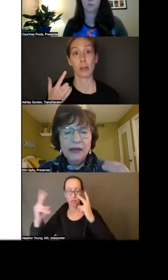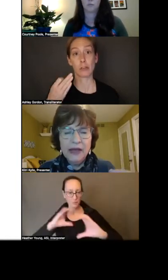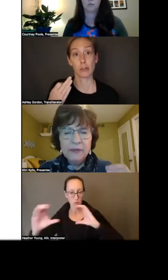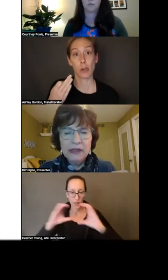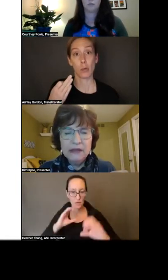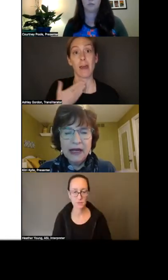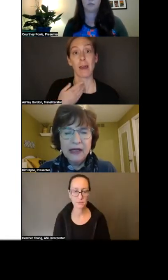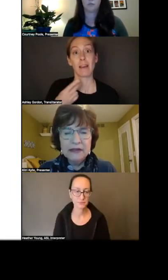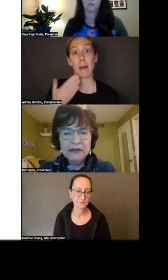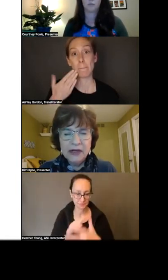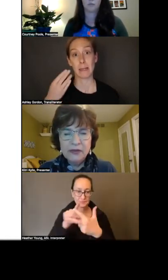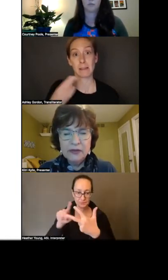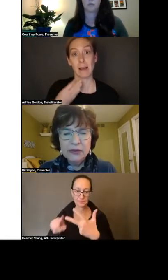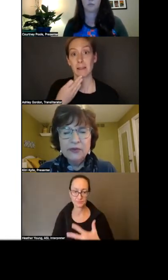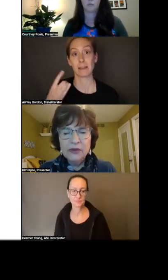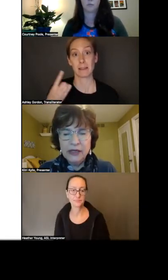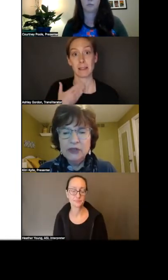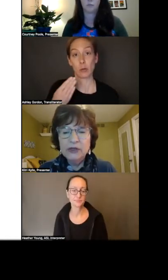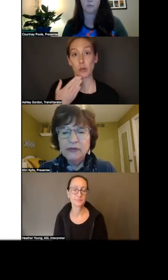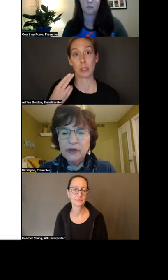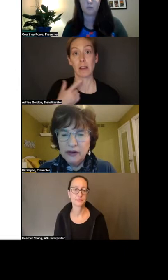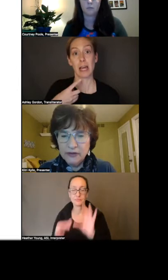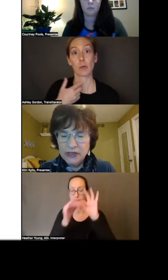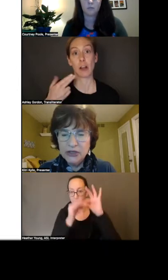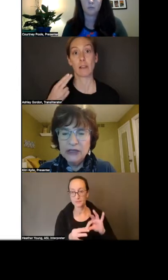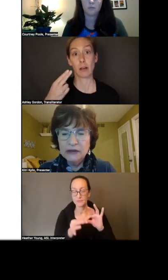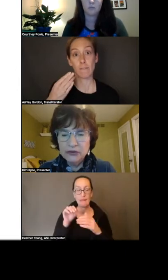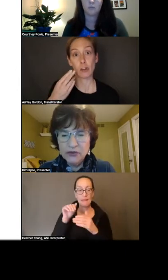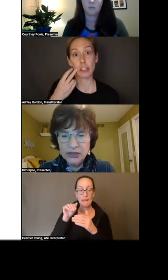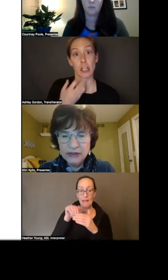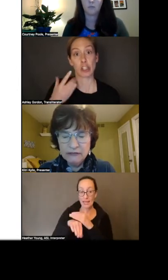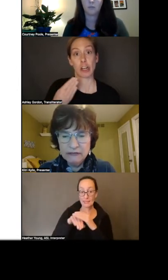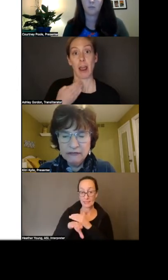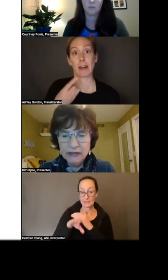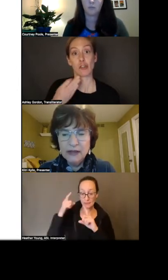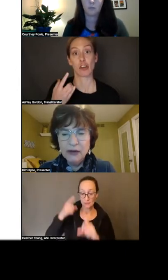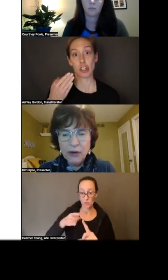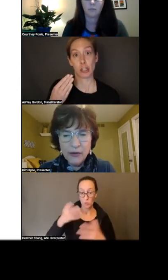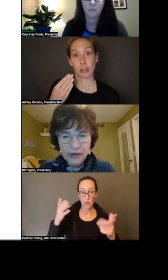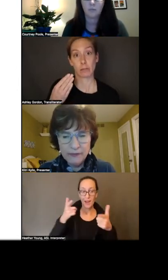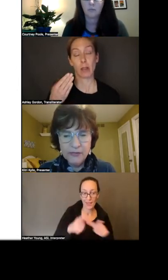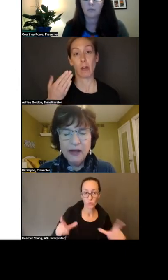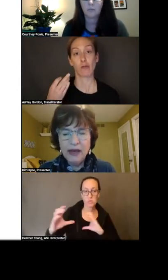And that means access down to the language of the conversation and instruction around them,